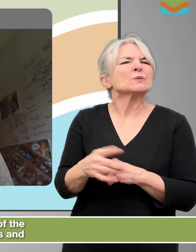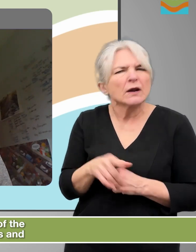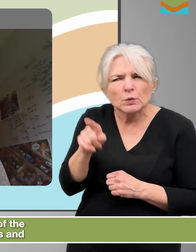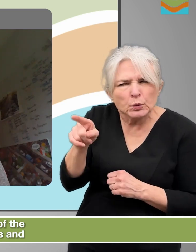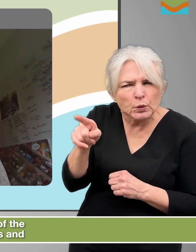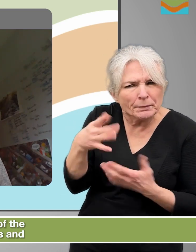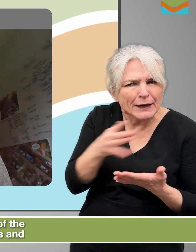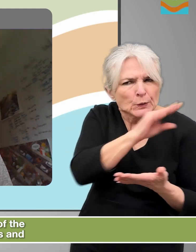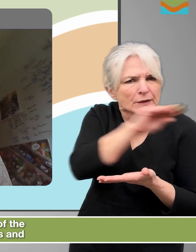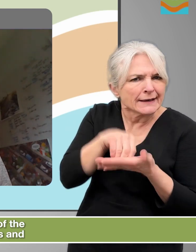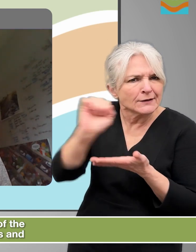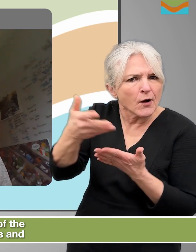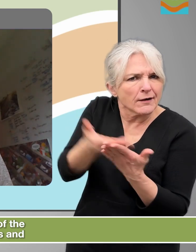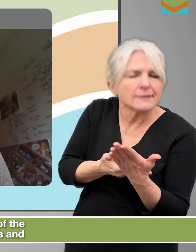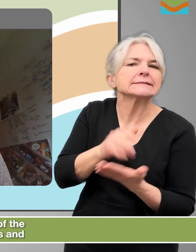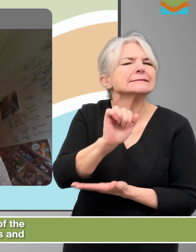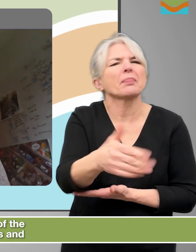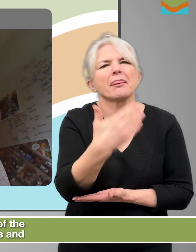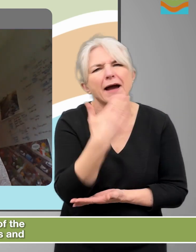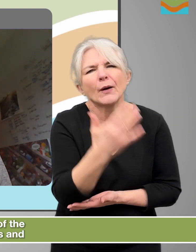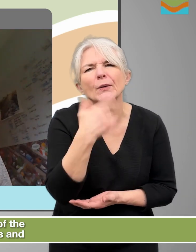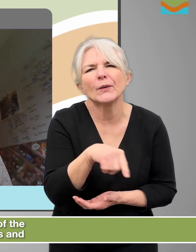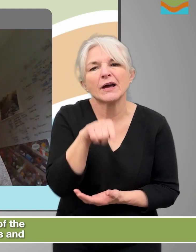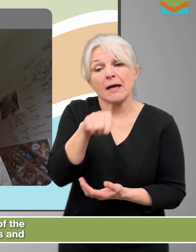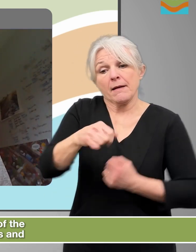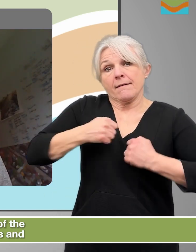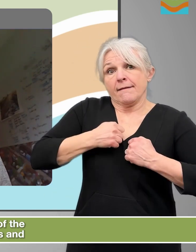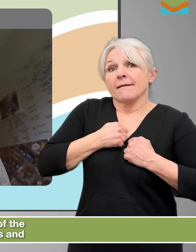as I've seen the last edition of the Foresight report still features and